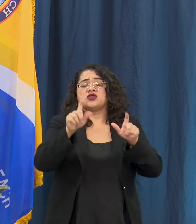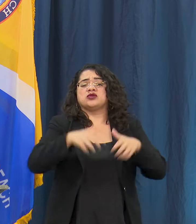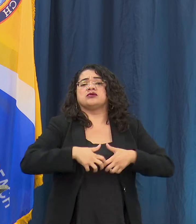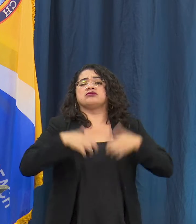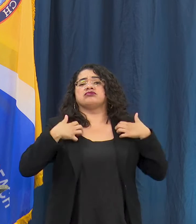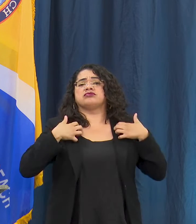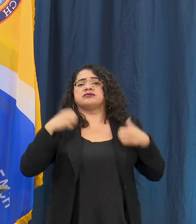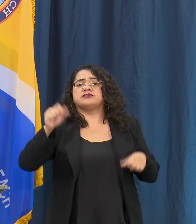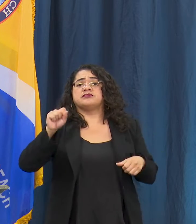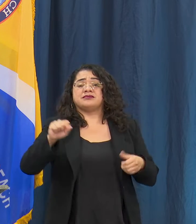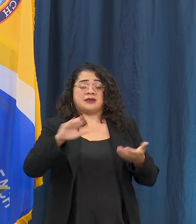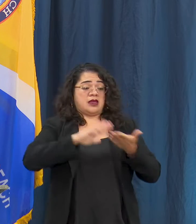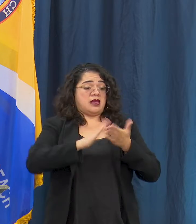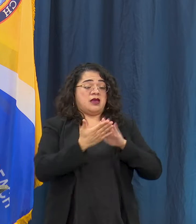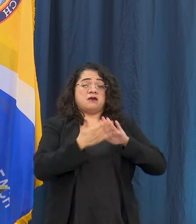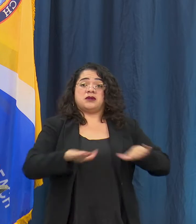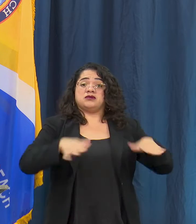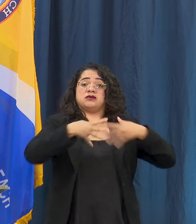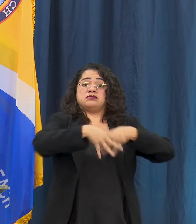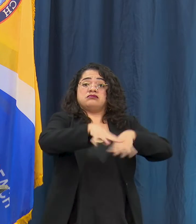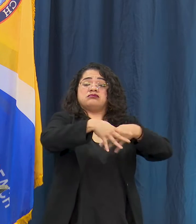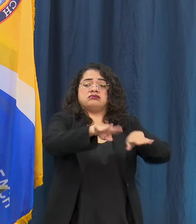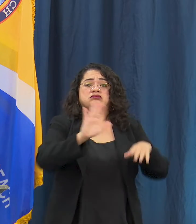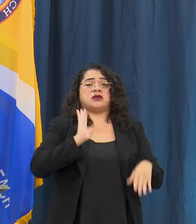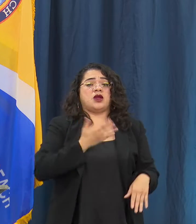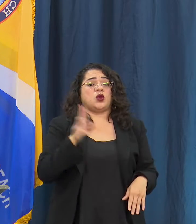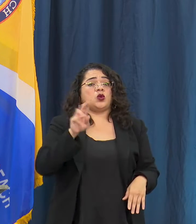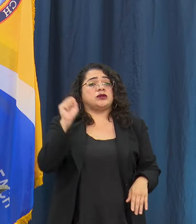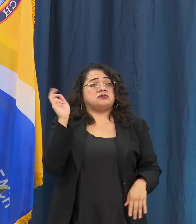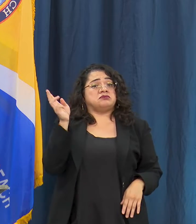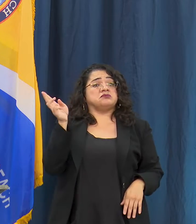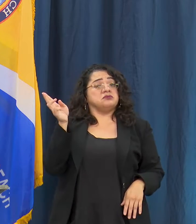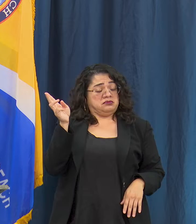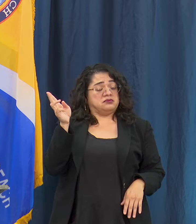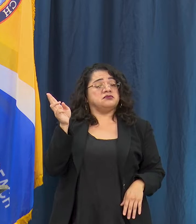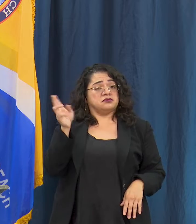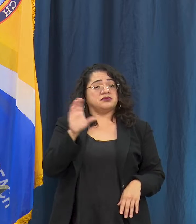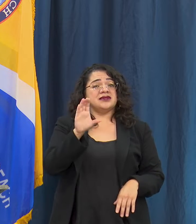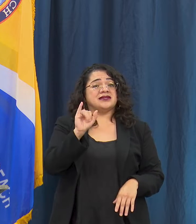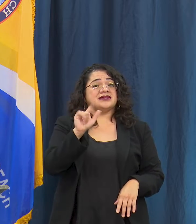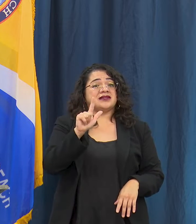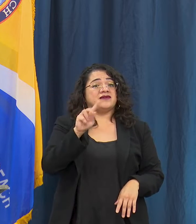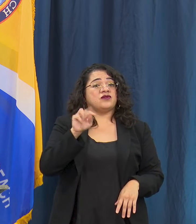our history and the civil rights movement. Now over the last decade, our